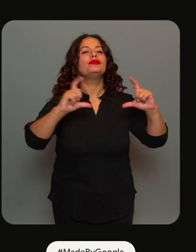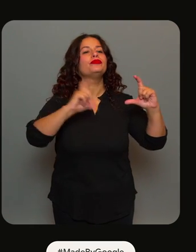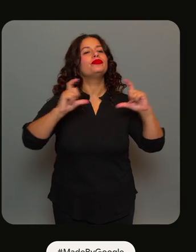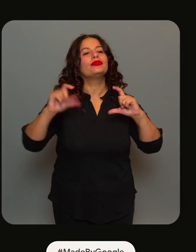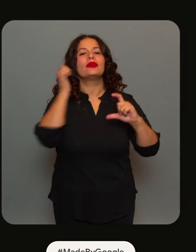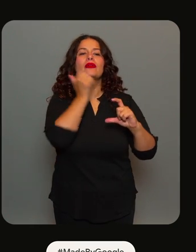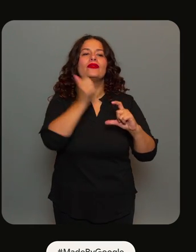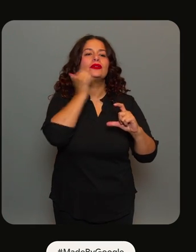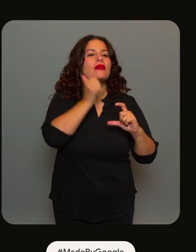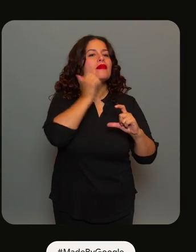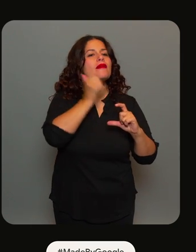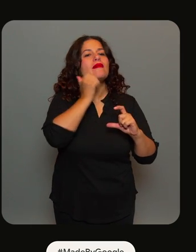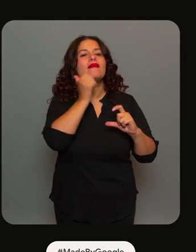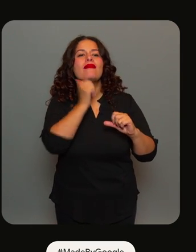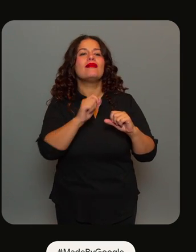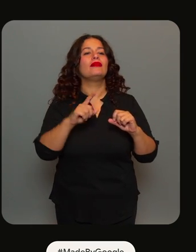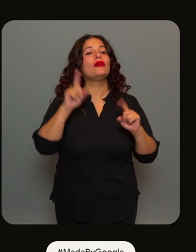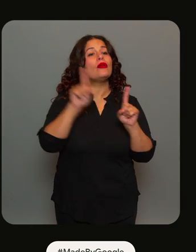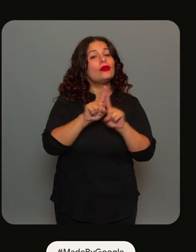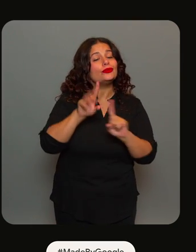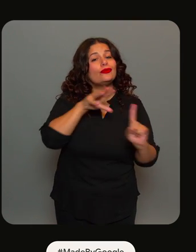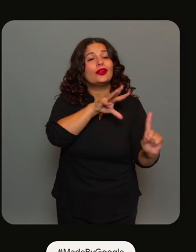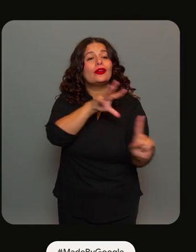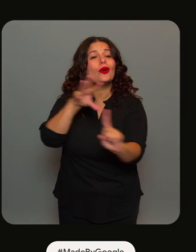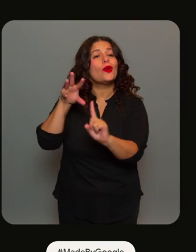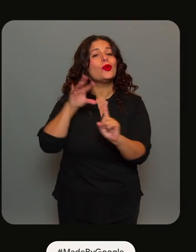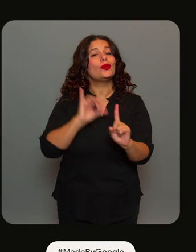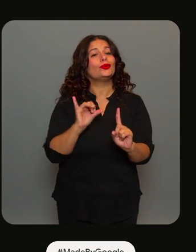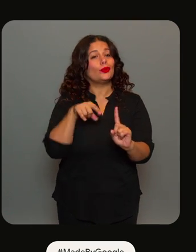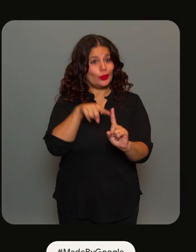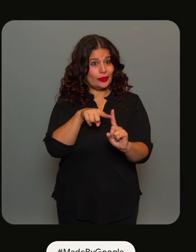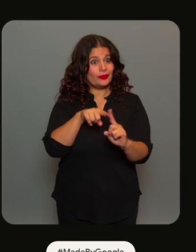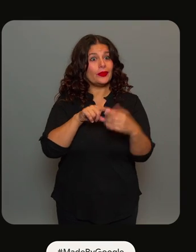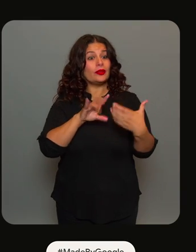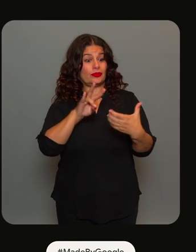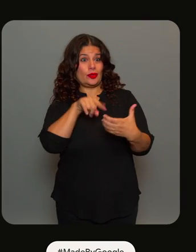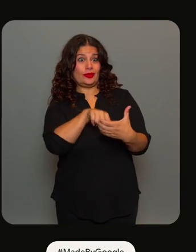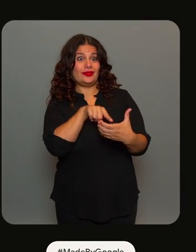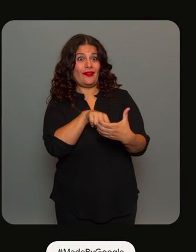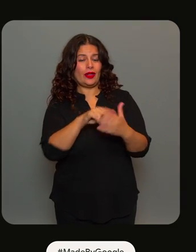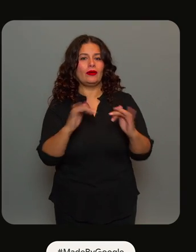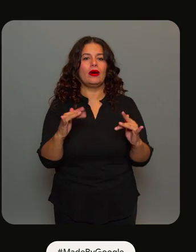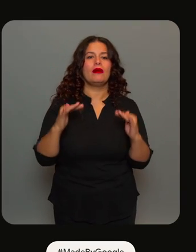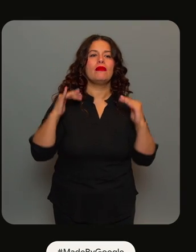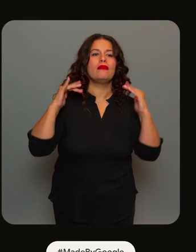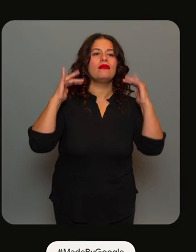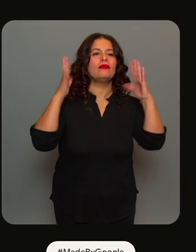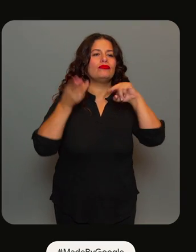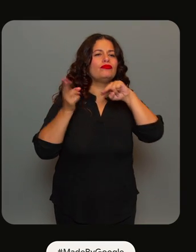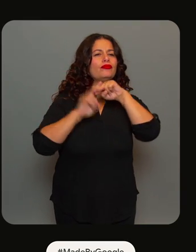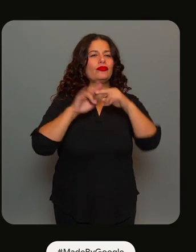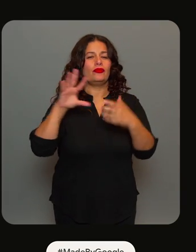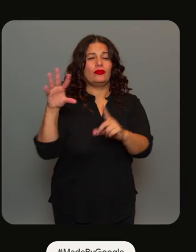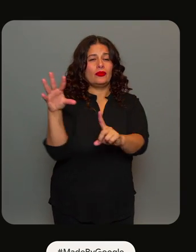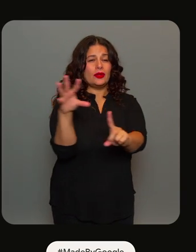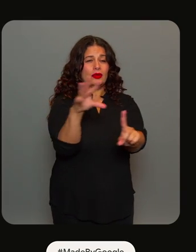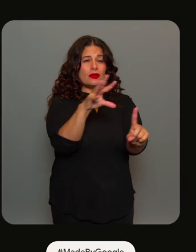Pixel 7 brings big improvements to the video camera, so you can create stunning videos you'll want to share.